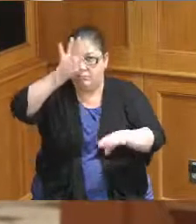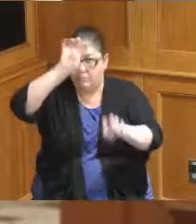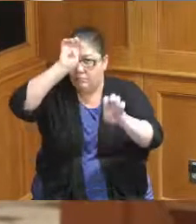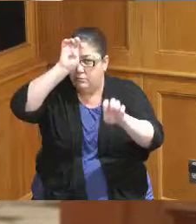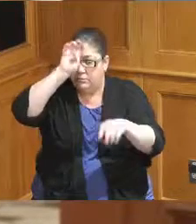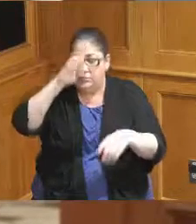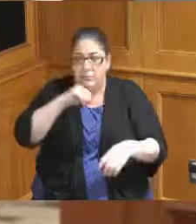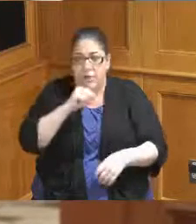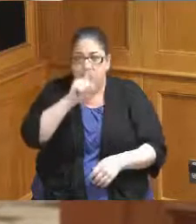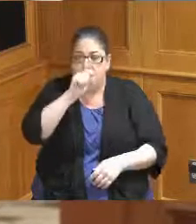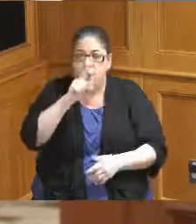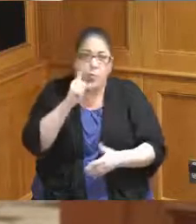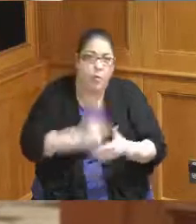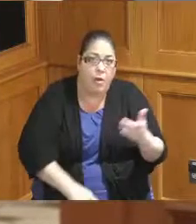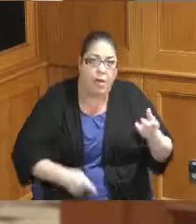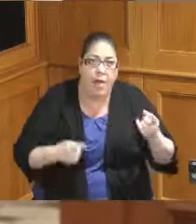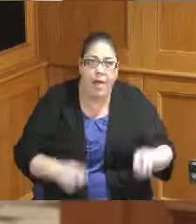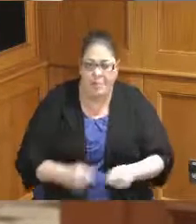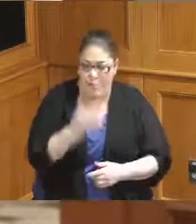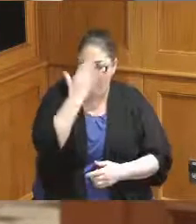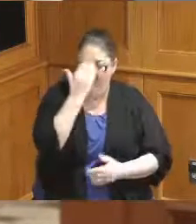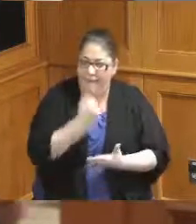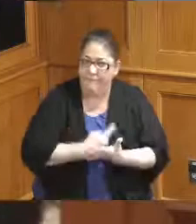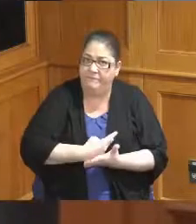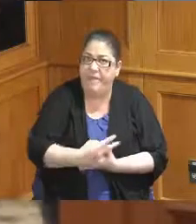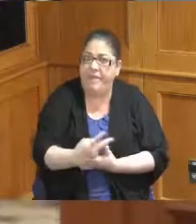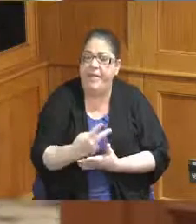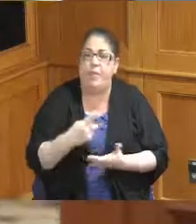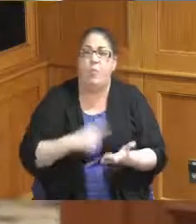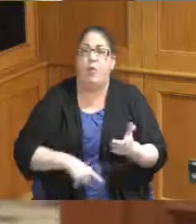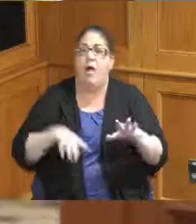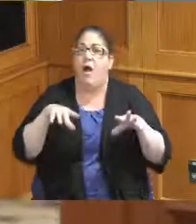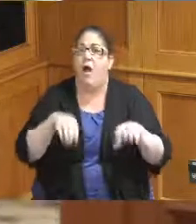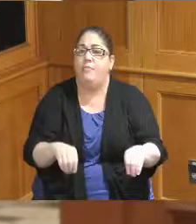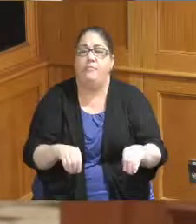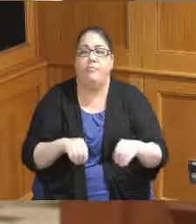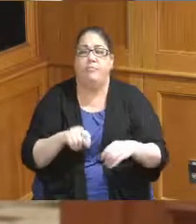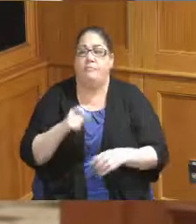failed as soon as we could determine the actual cause of what the failure was we'll know better